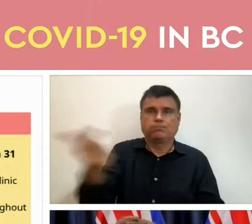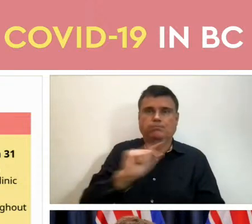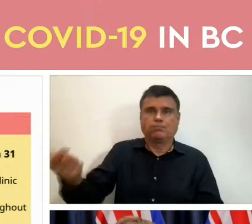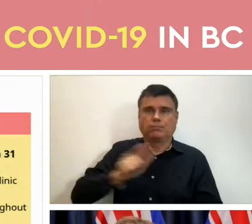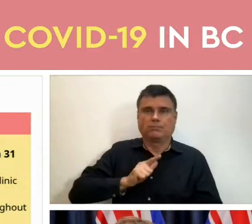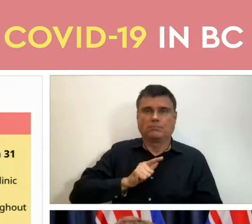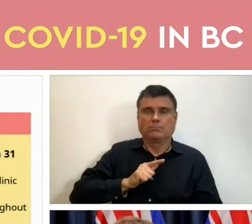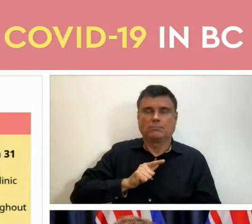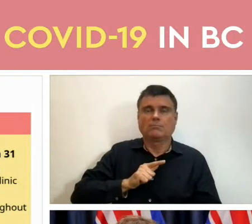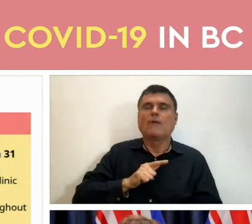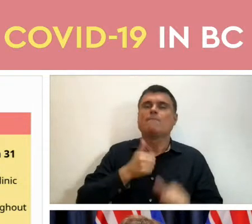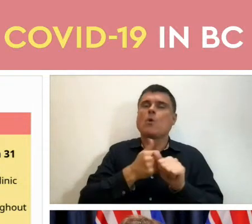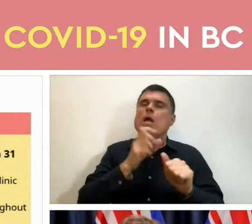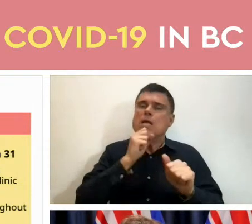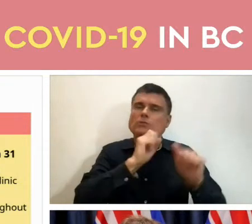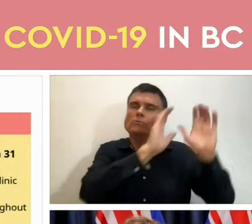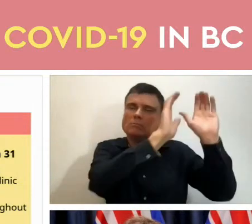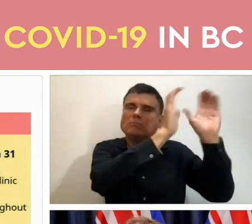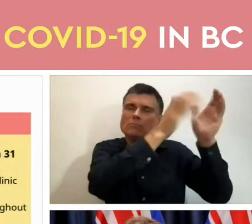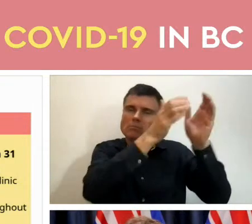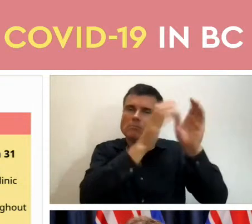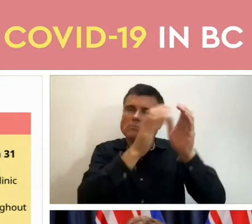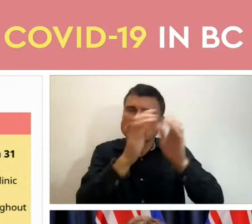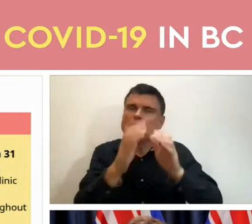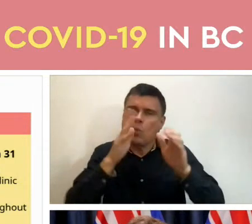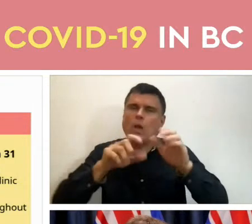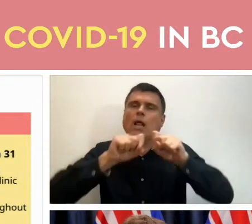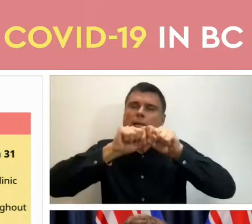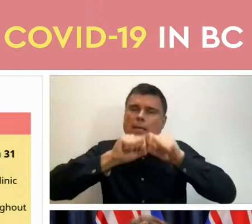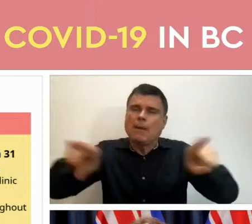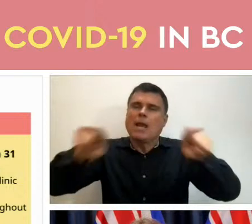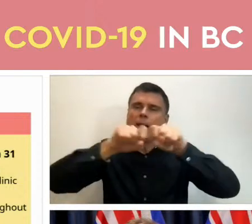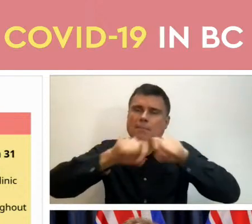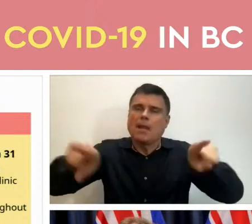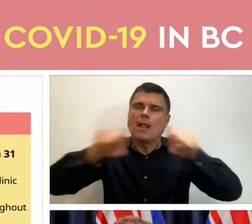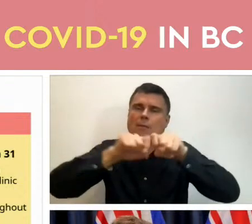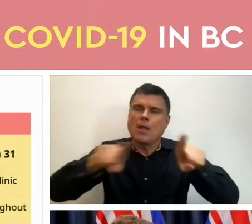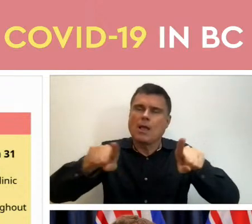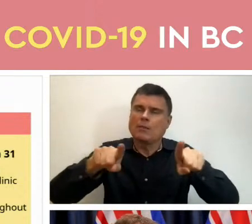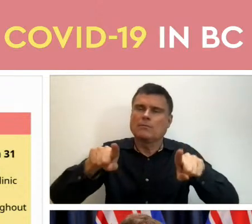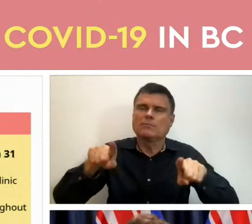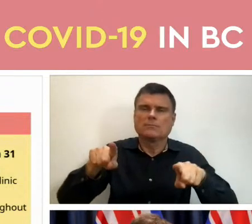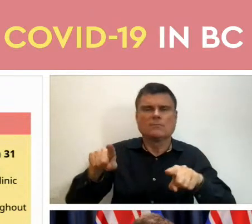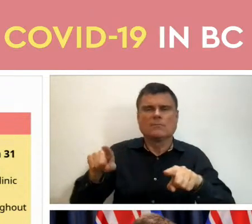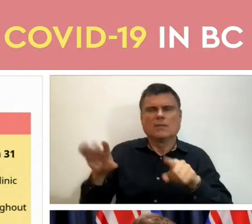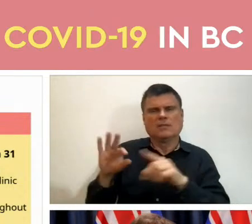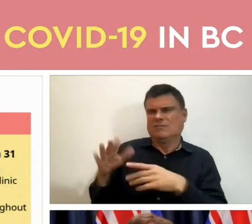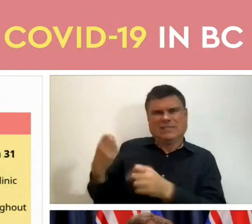based on the medical evidence that supports this program. And you will see the next slide